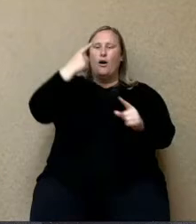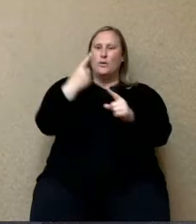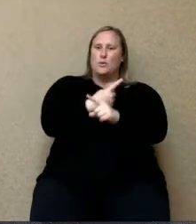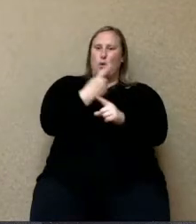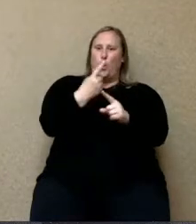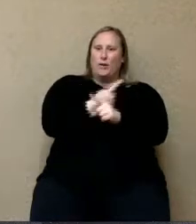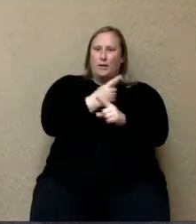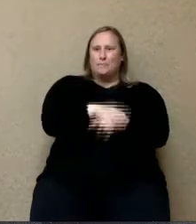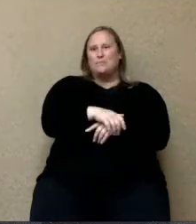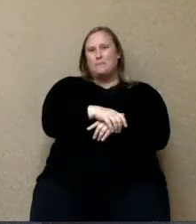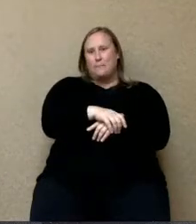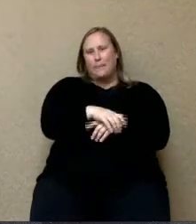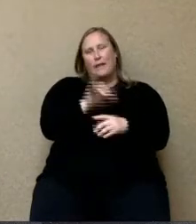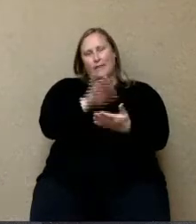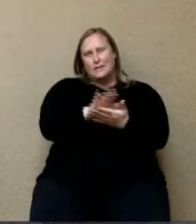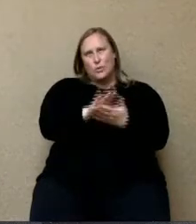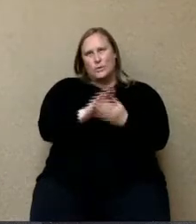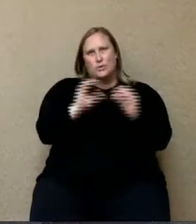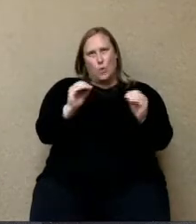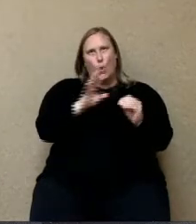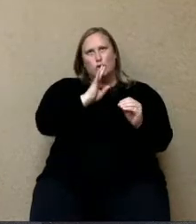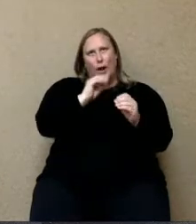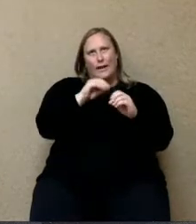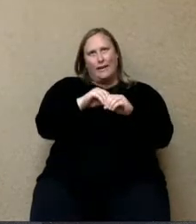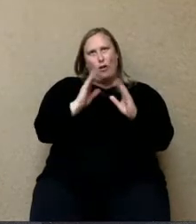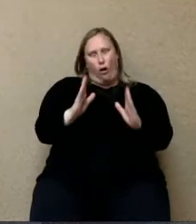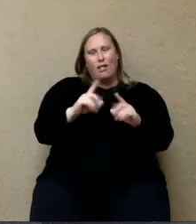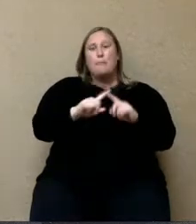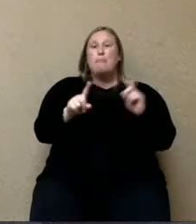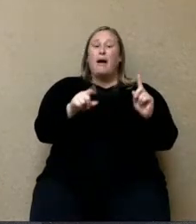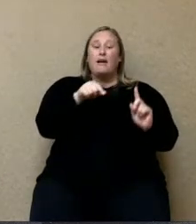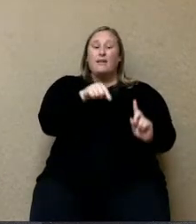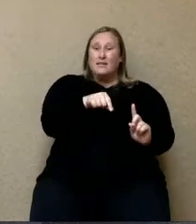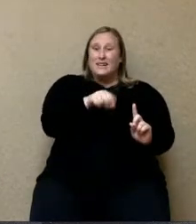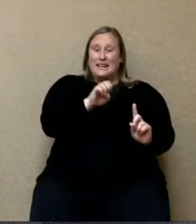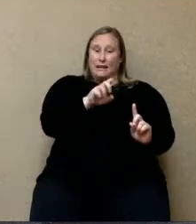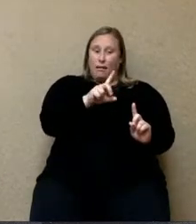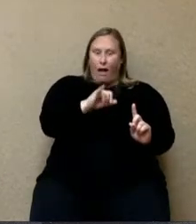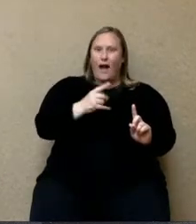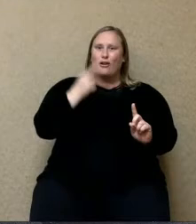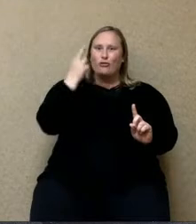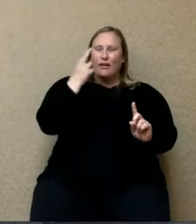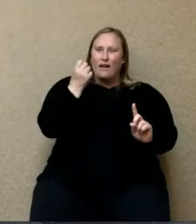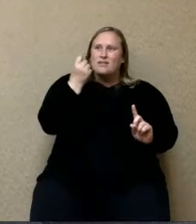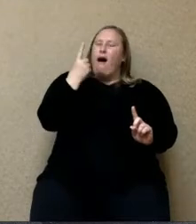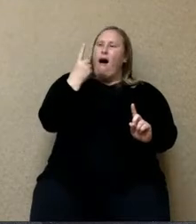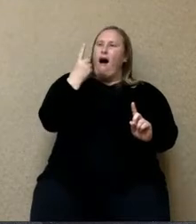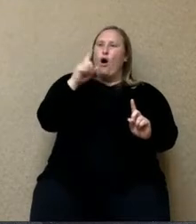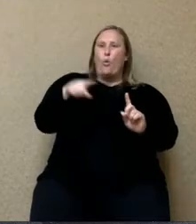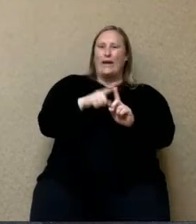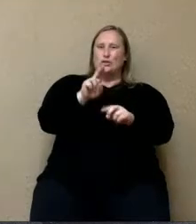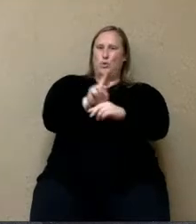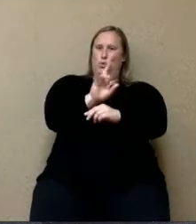the fact that this school had the rule of no talking in the halls. But, so I shared that with the staff to show them